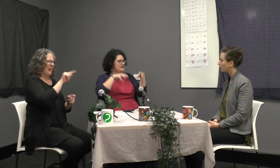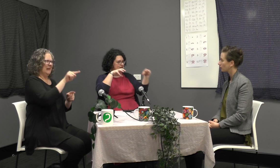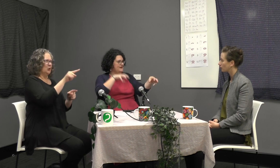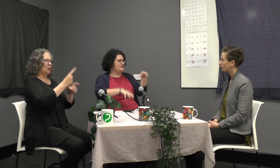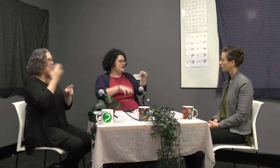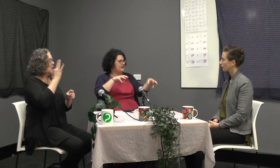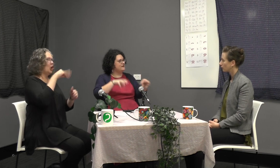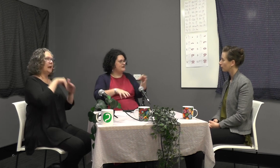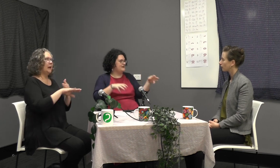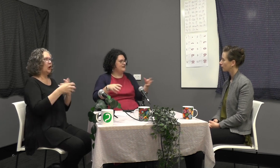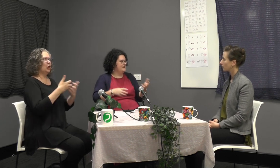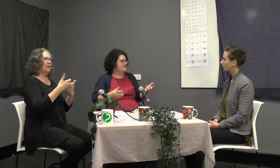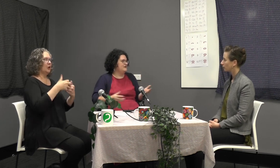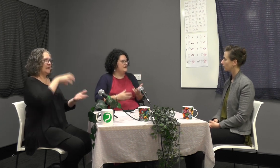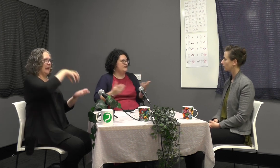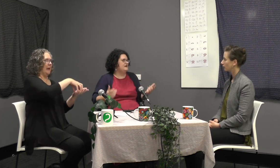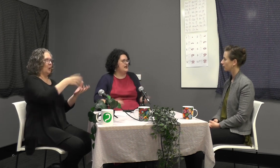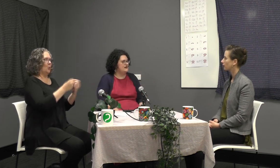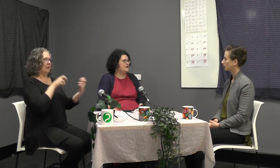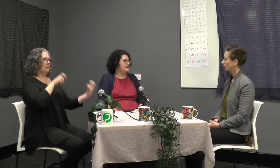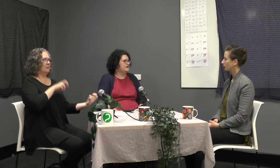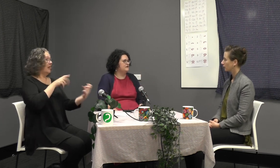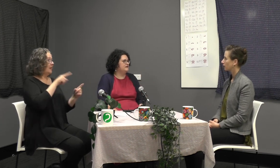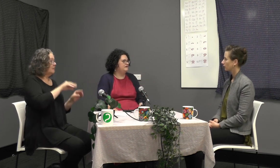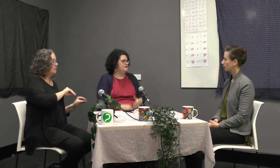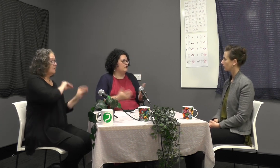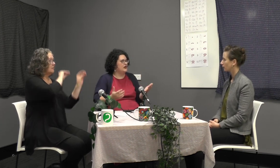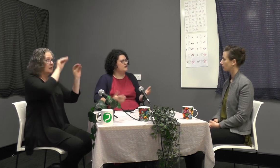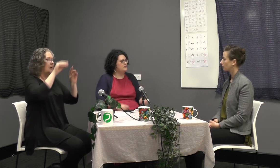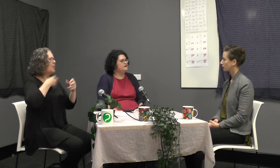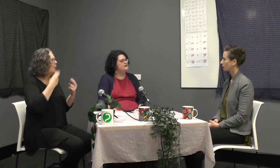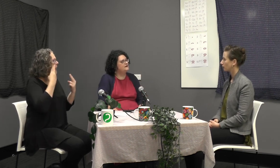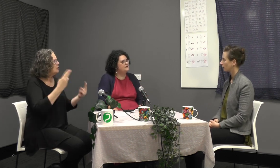university campus in two chairs. Did they take it somewhere more natural?